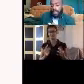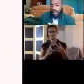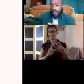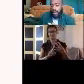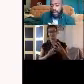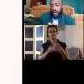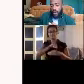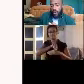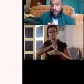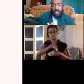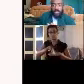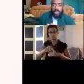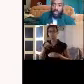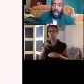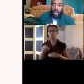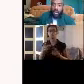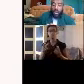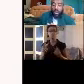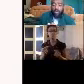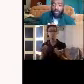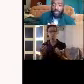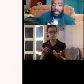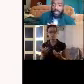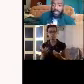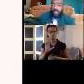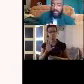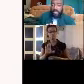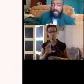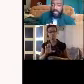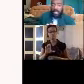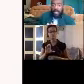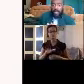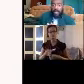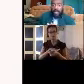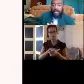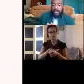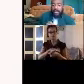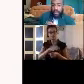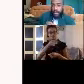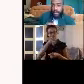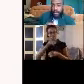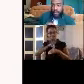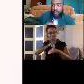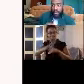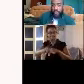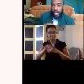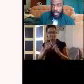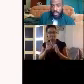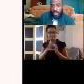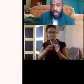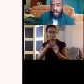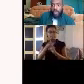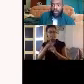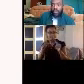looking at what is within your area of influence and, and sphere of change that you can then